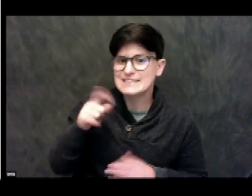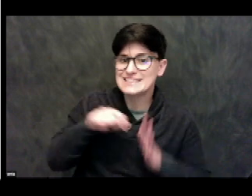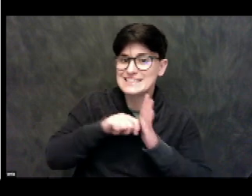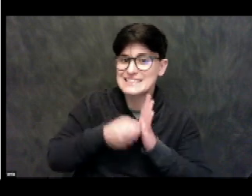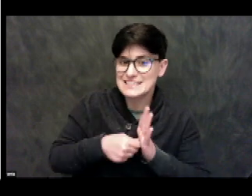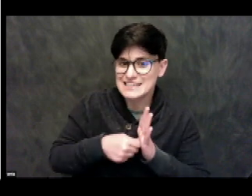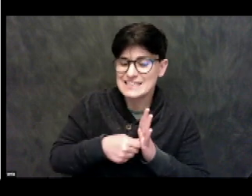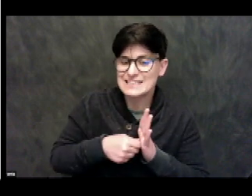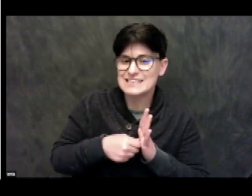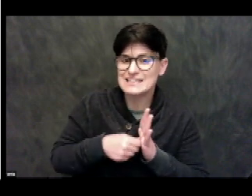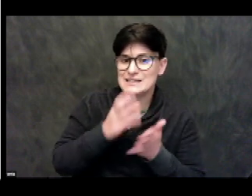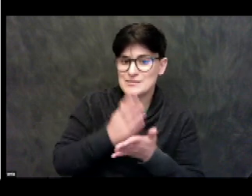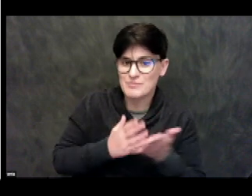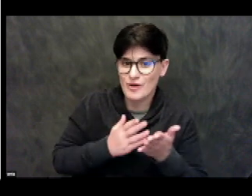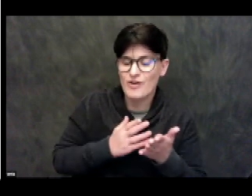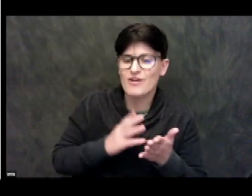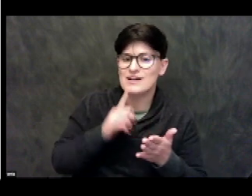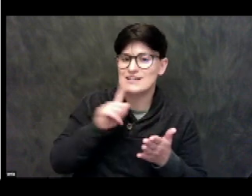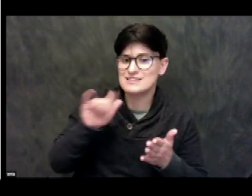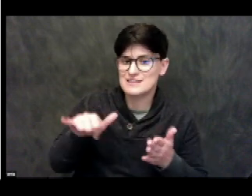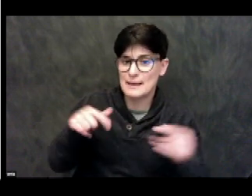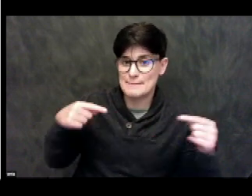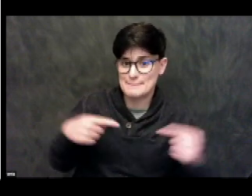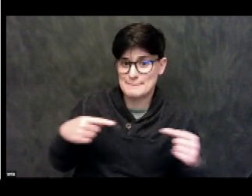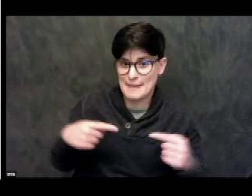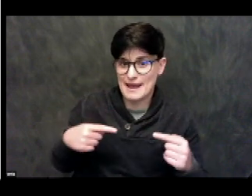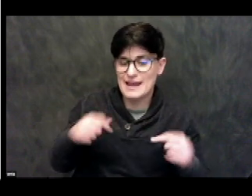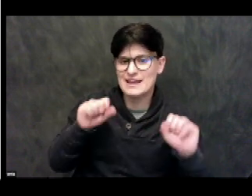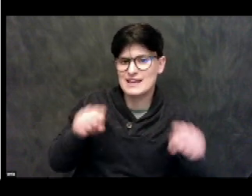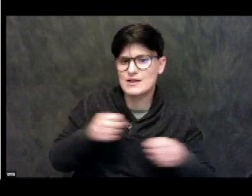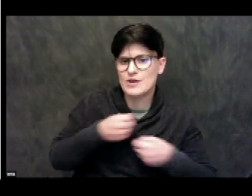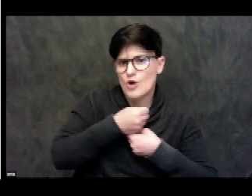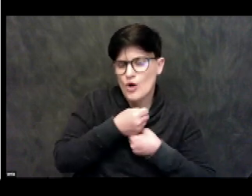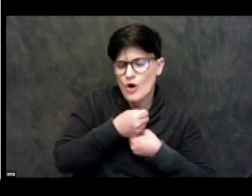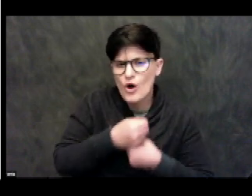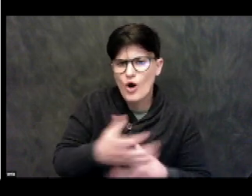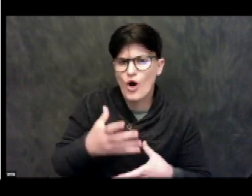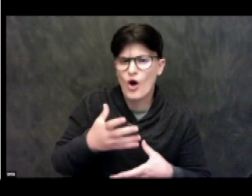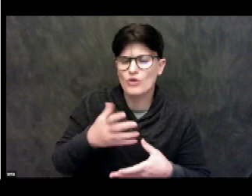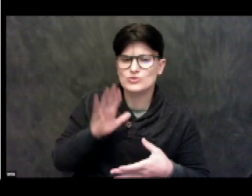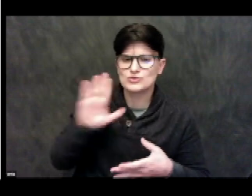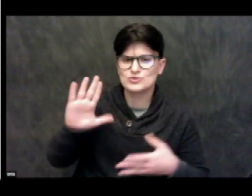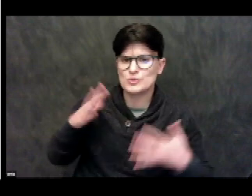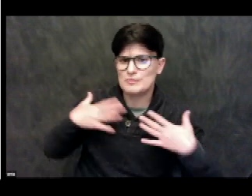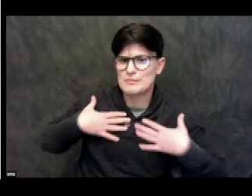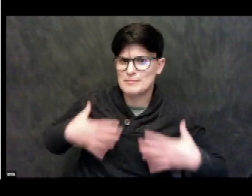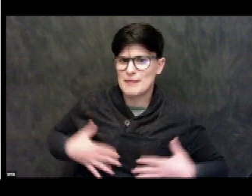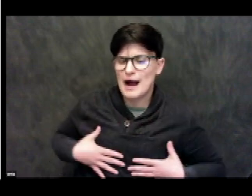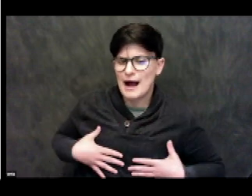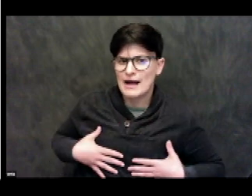pain can create a perception that can alter the way that your body is responding.